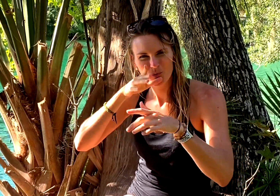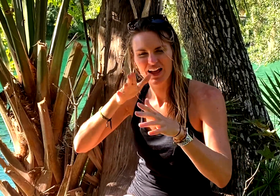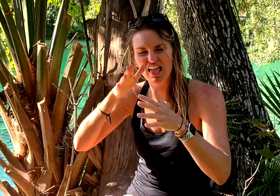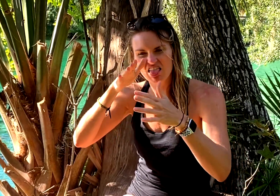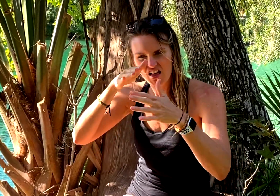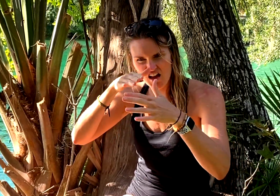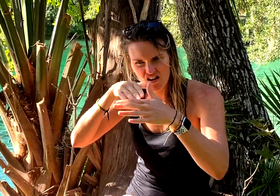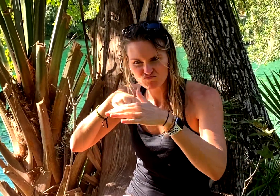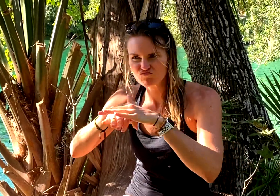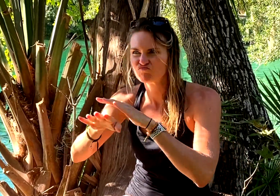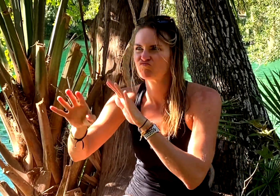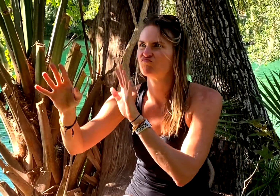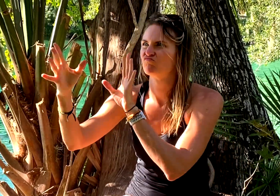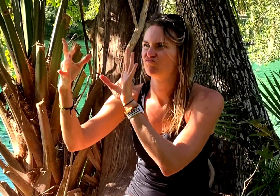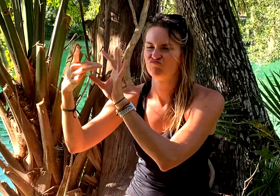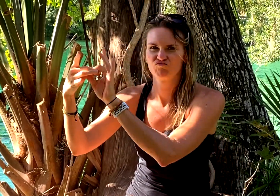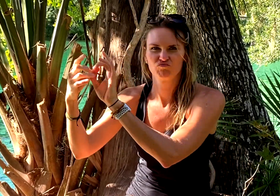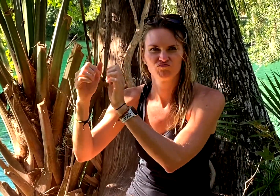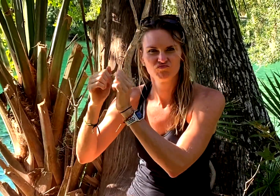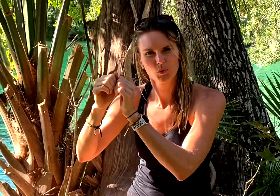and time will slow down.